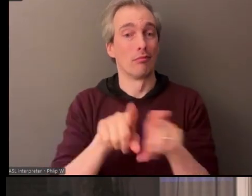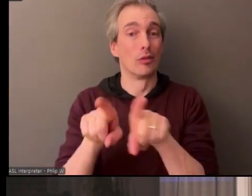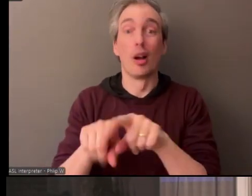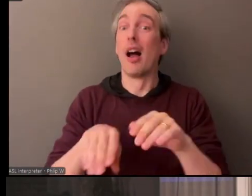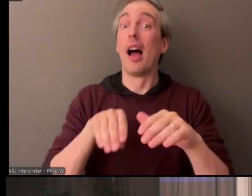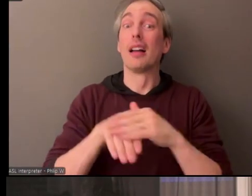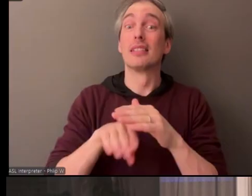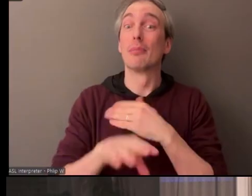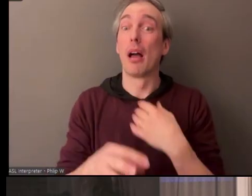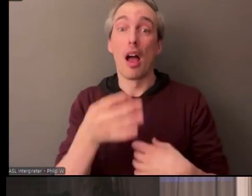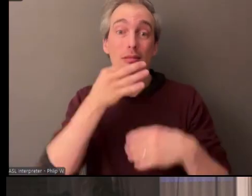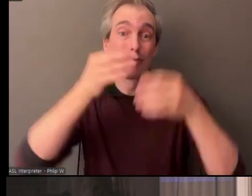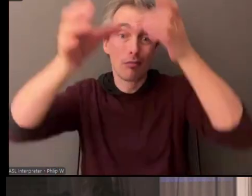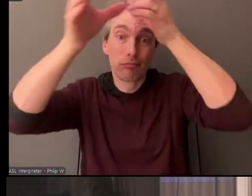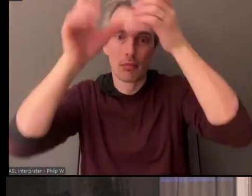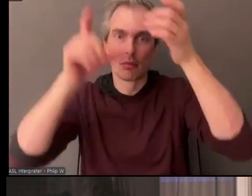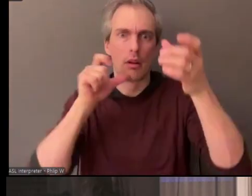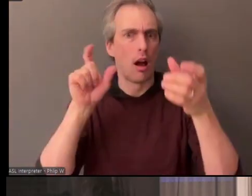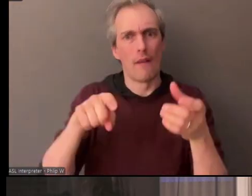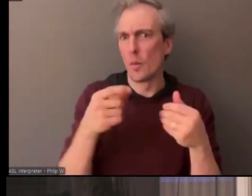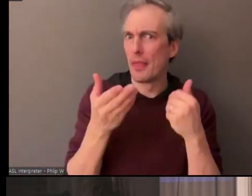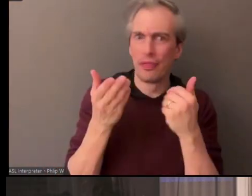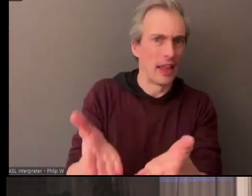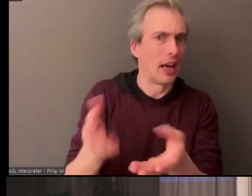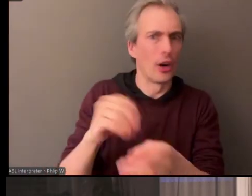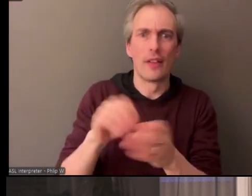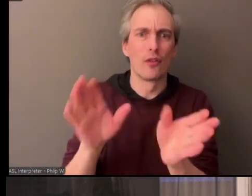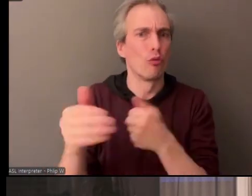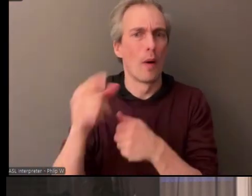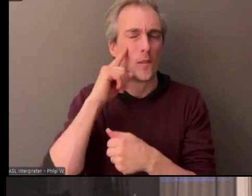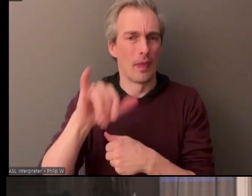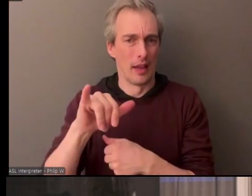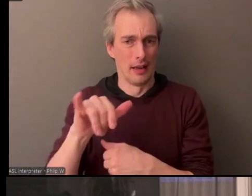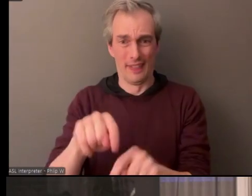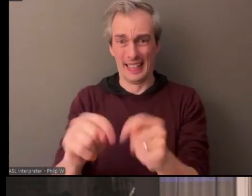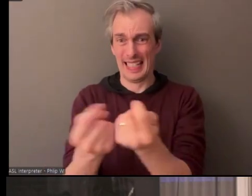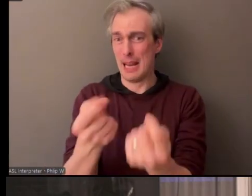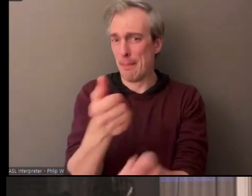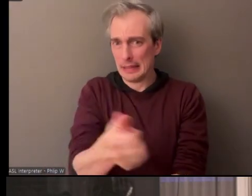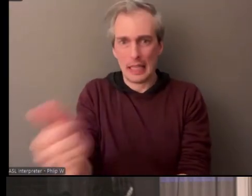The team achieved some level of self-sufficiency by talking to each other and having some basic requirements.